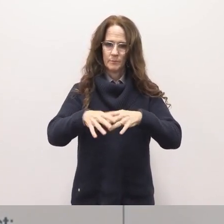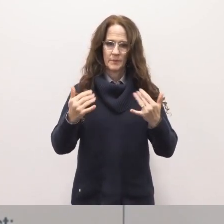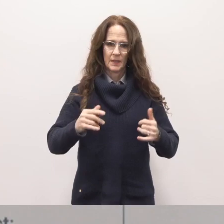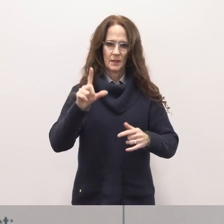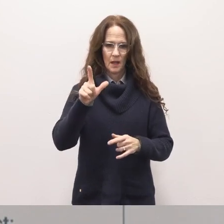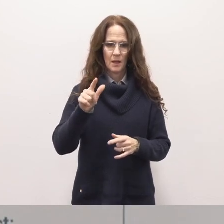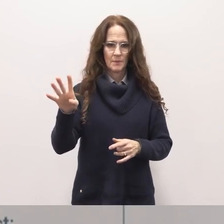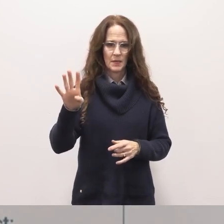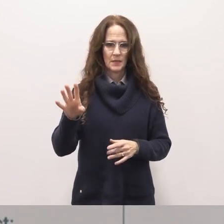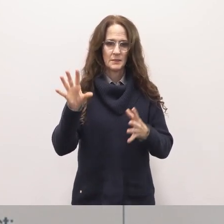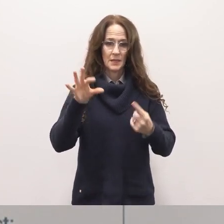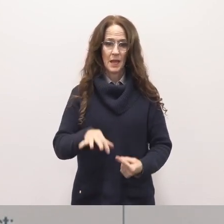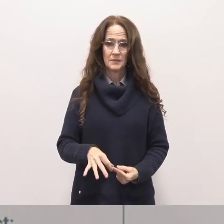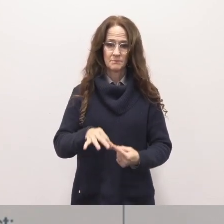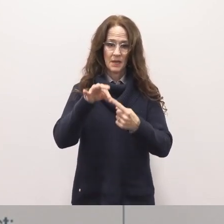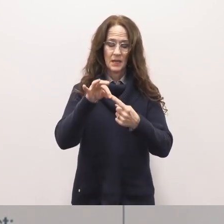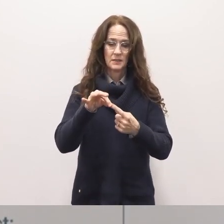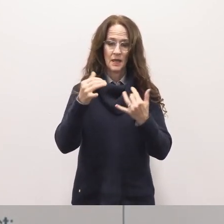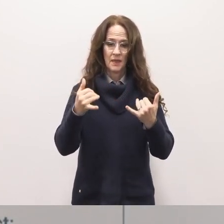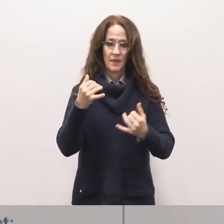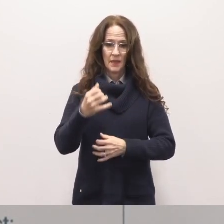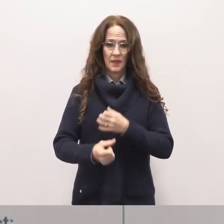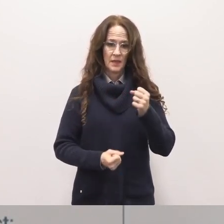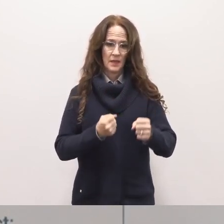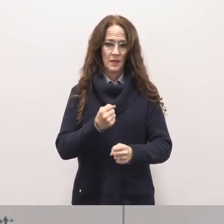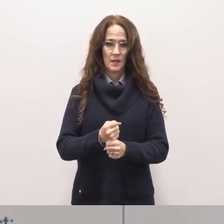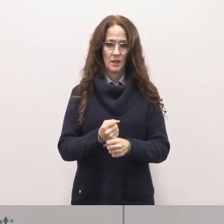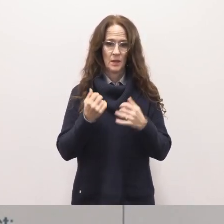And especially this year right now.